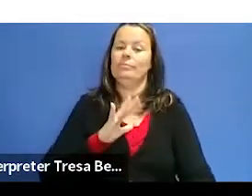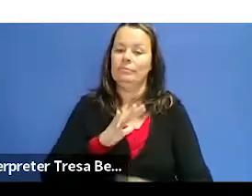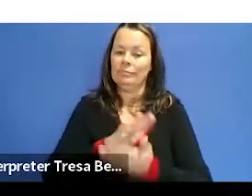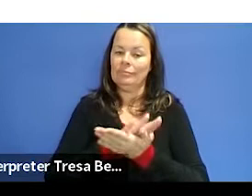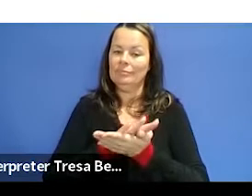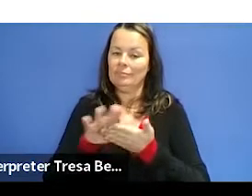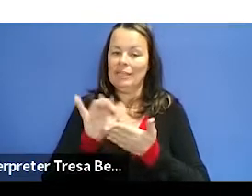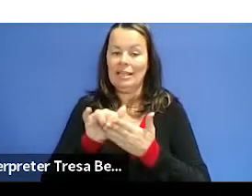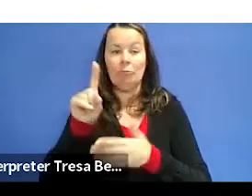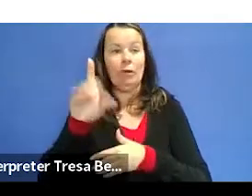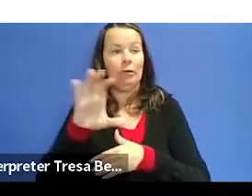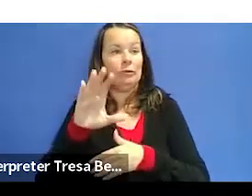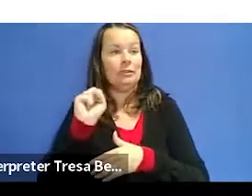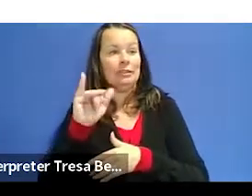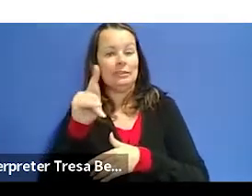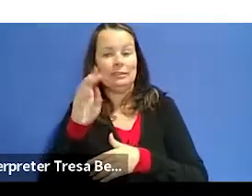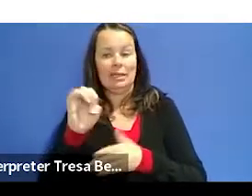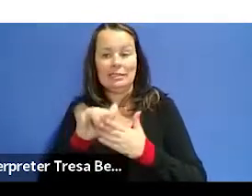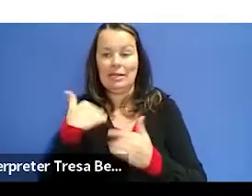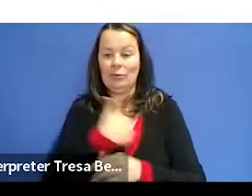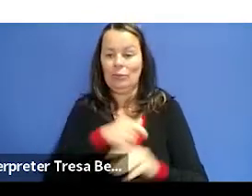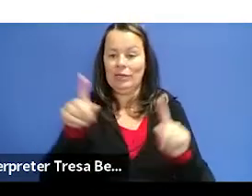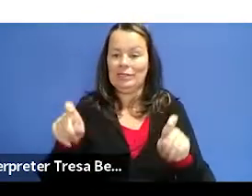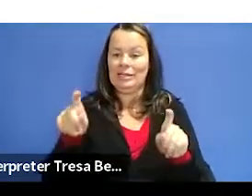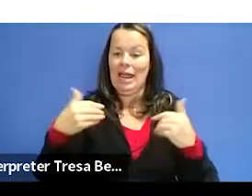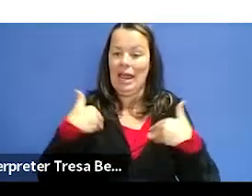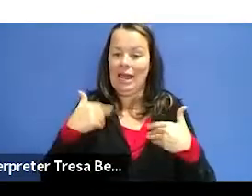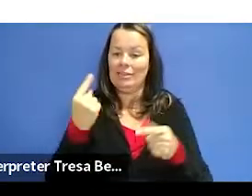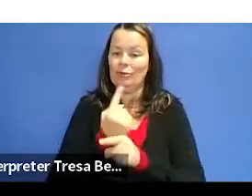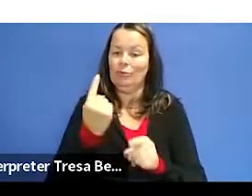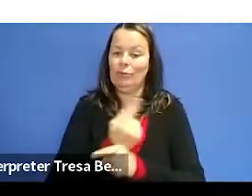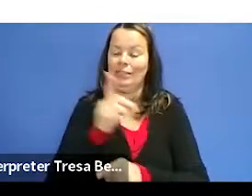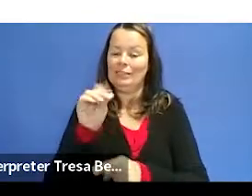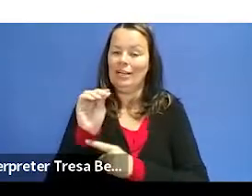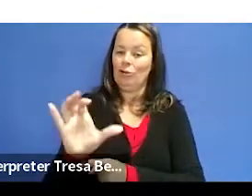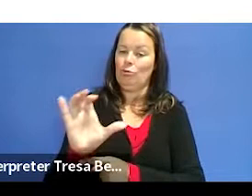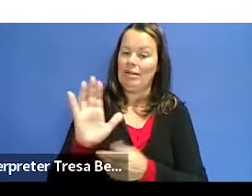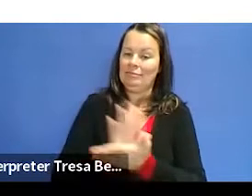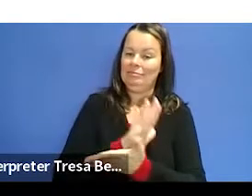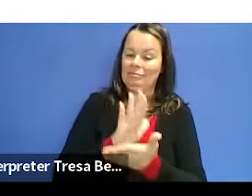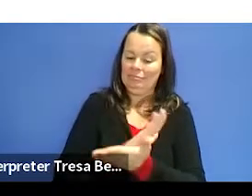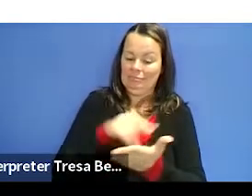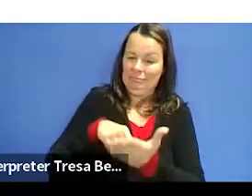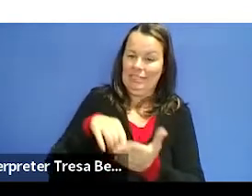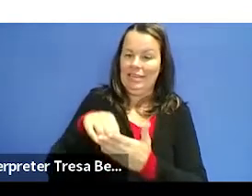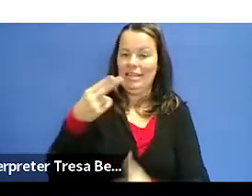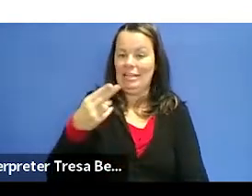we tested all had the correct document language declared in the HTML element. So that was great.